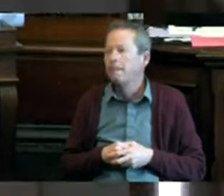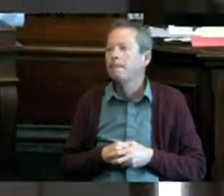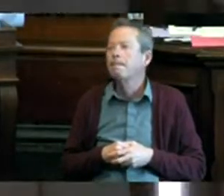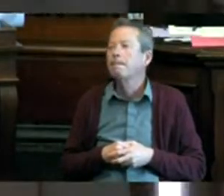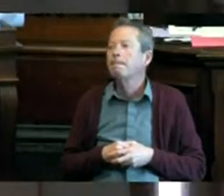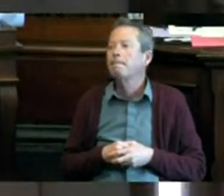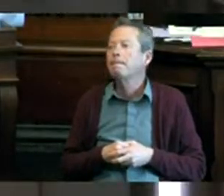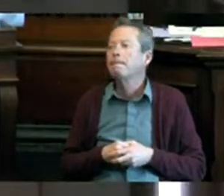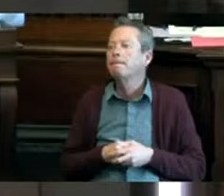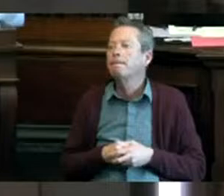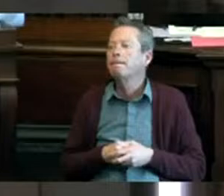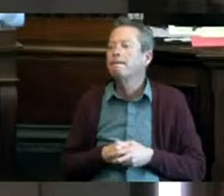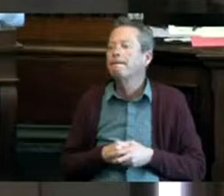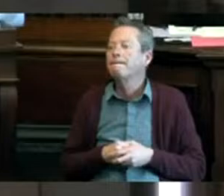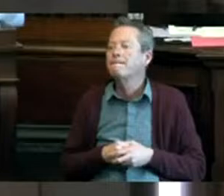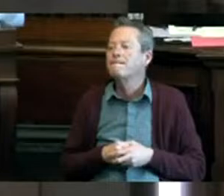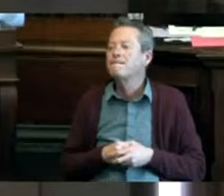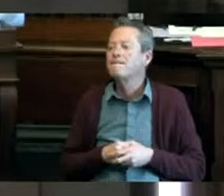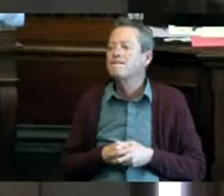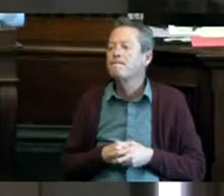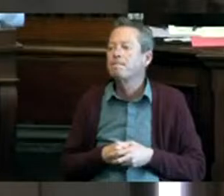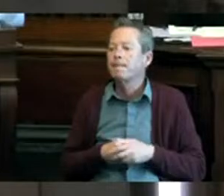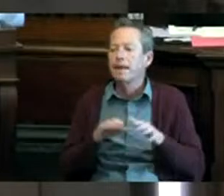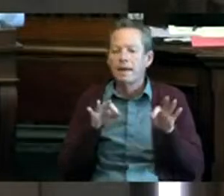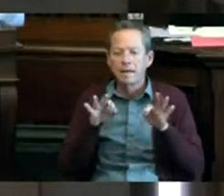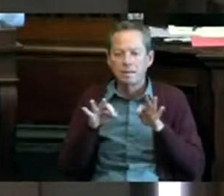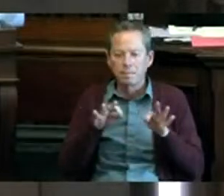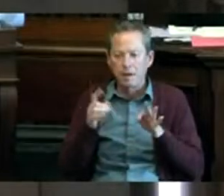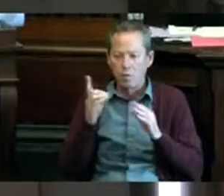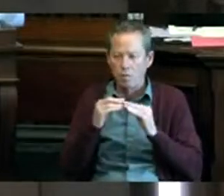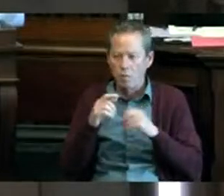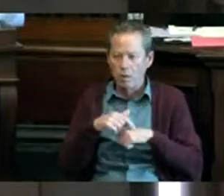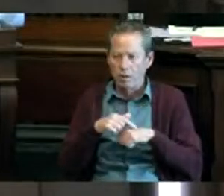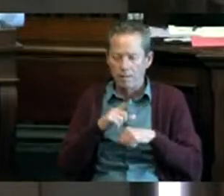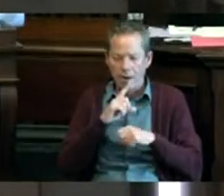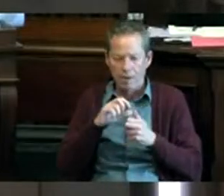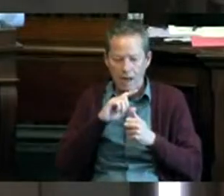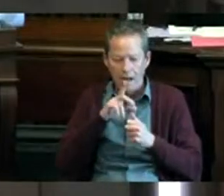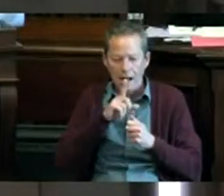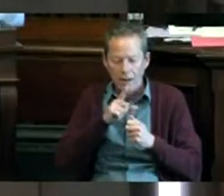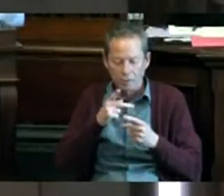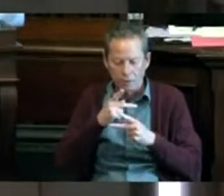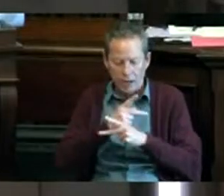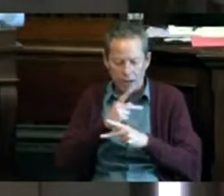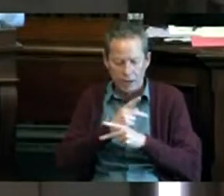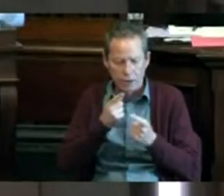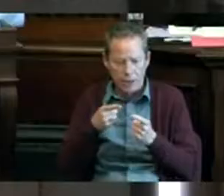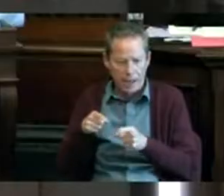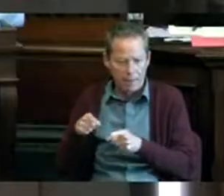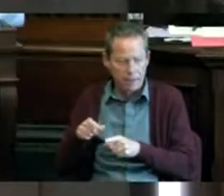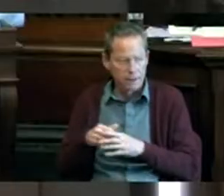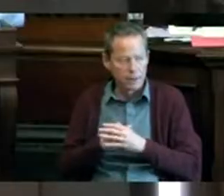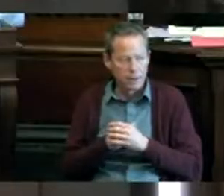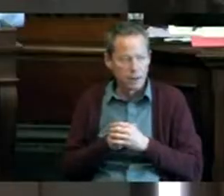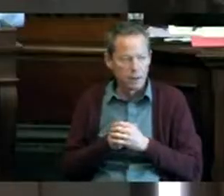has not stopped. Yep, yep. And